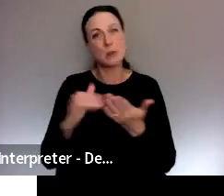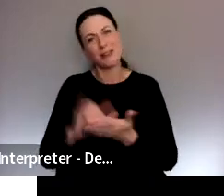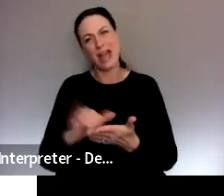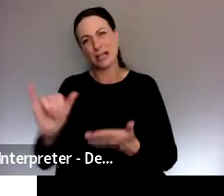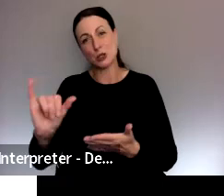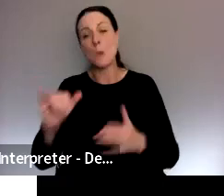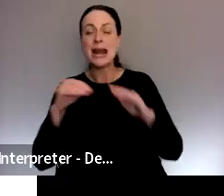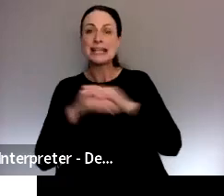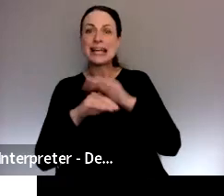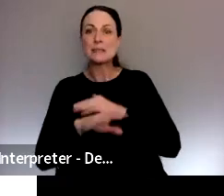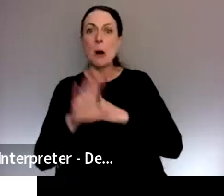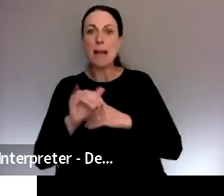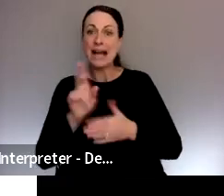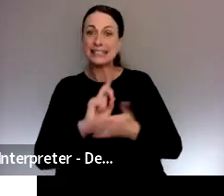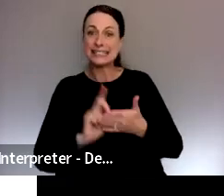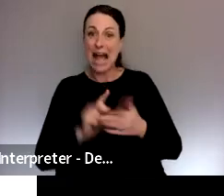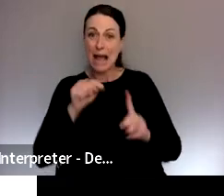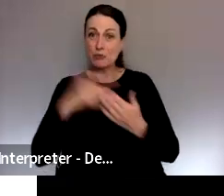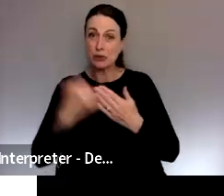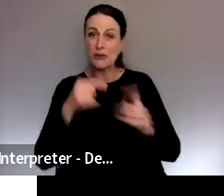that Accessible by Design initiative is pretty cool,